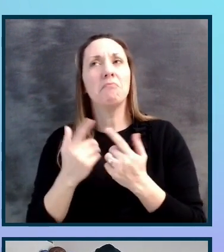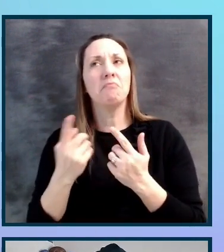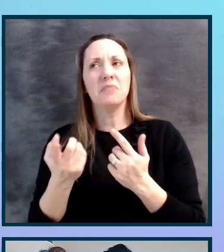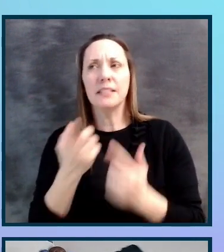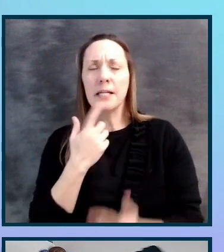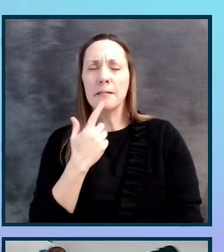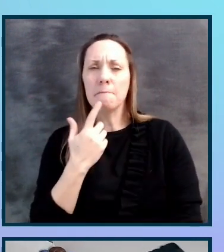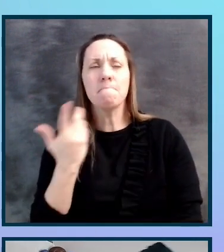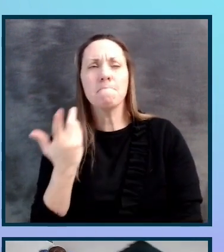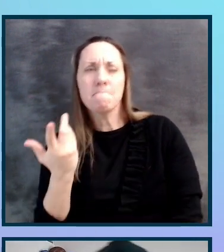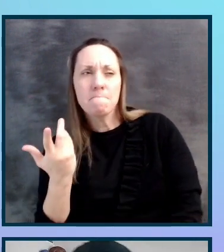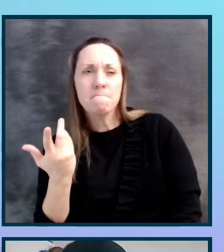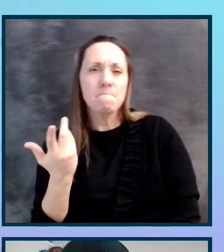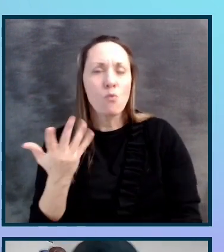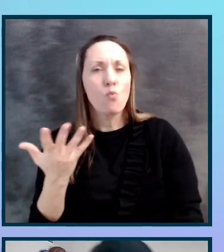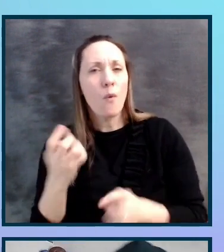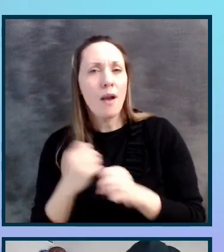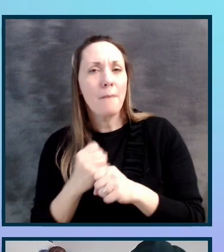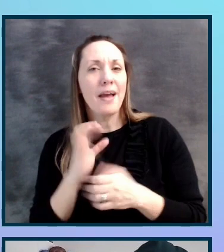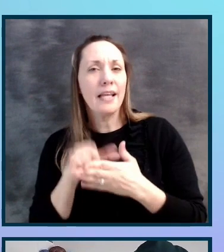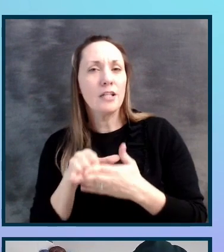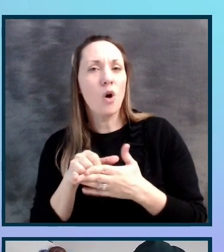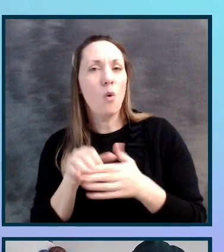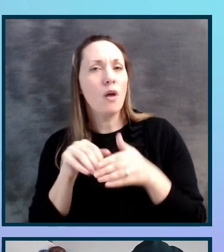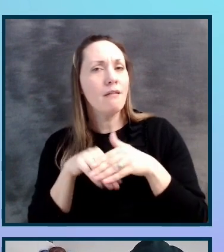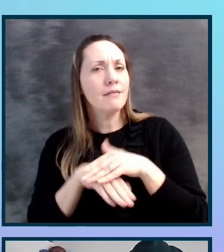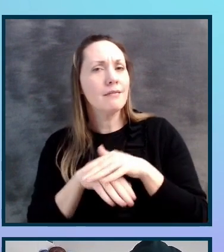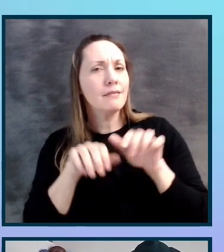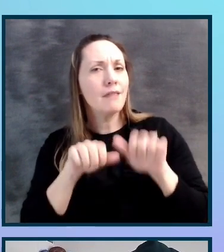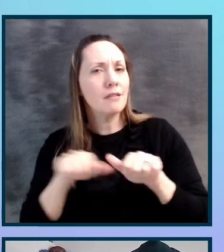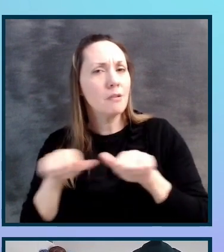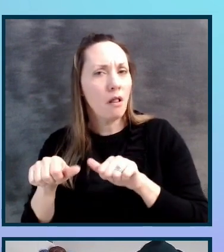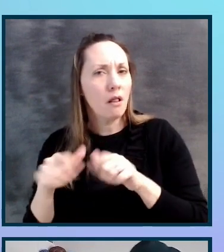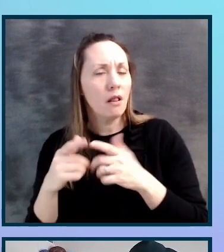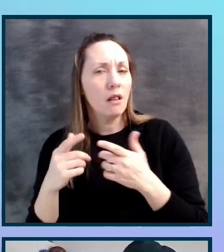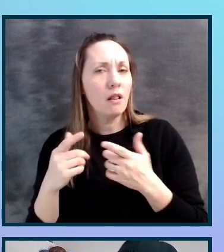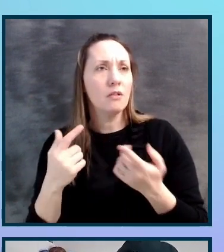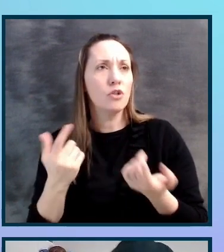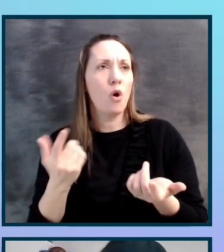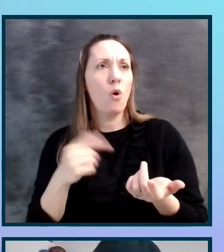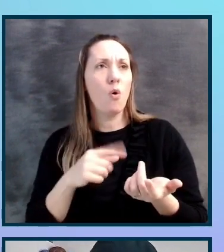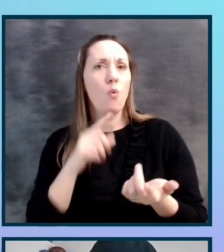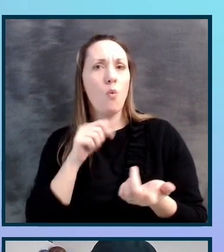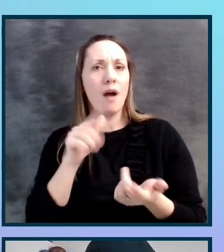well, we wanna make this so that it's accessible, right? So why don't we add a list view underneath?